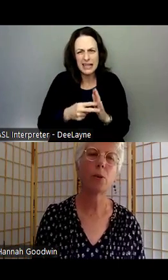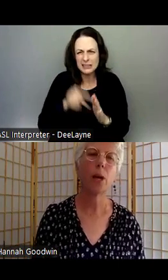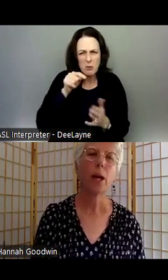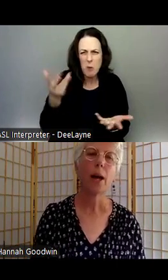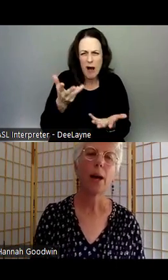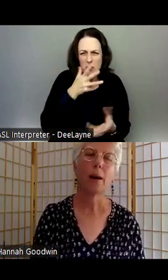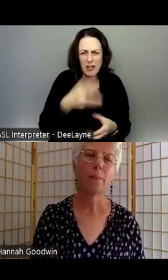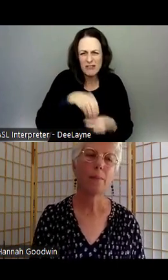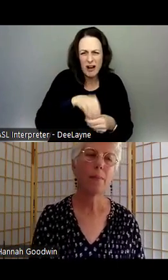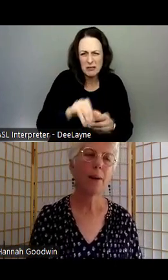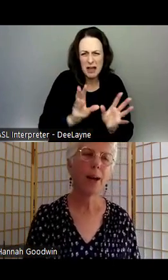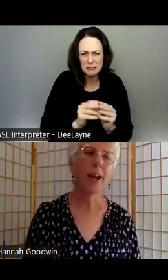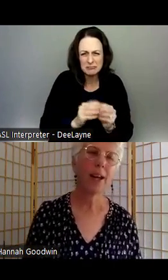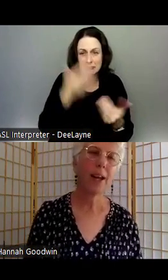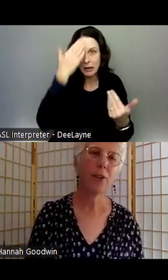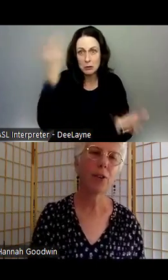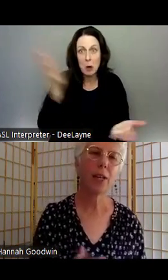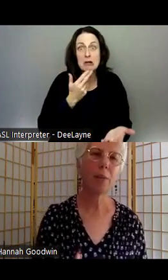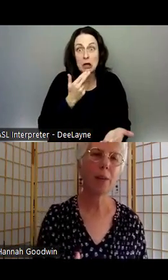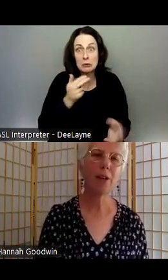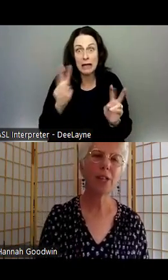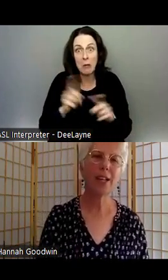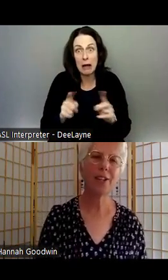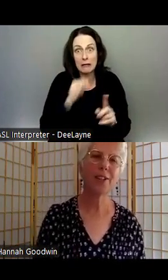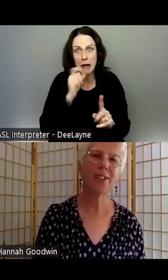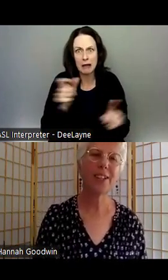So if you're thinking about your title,